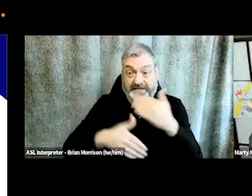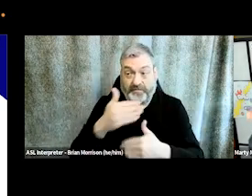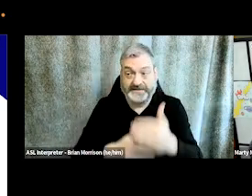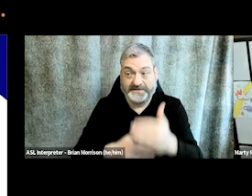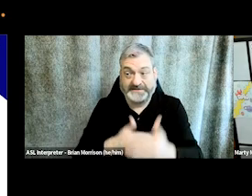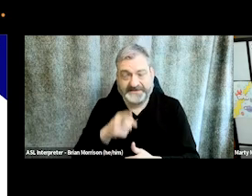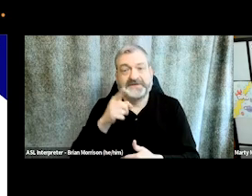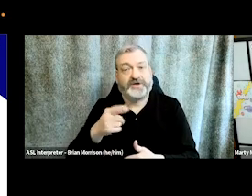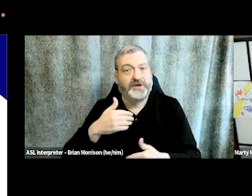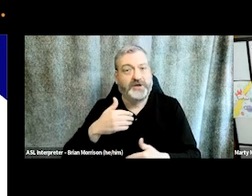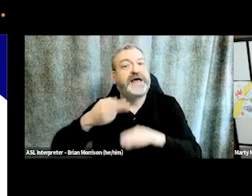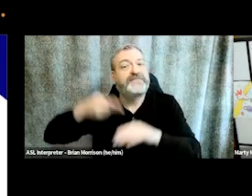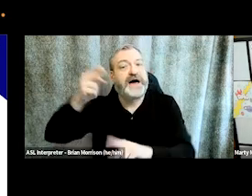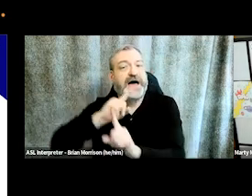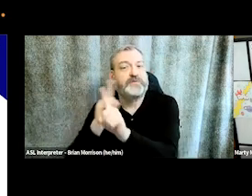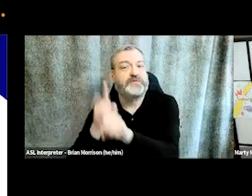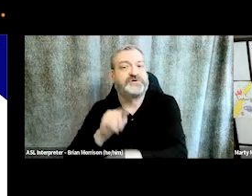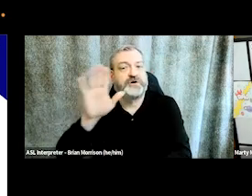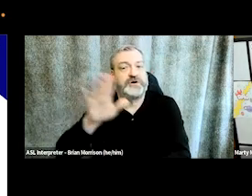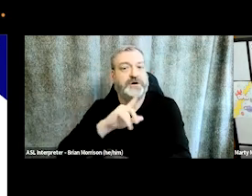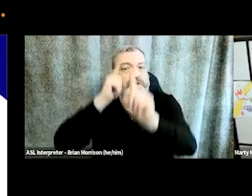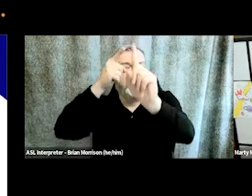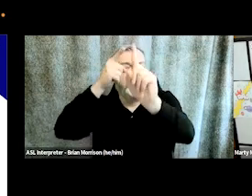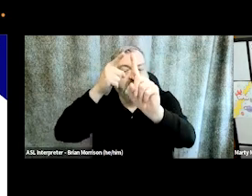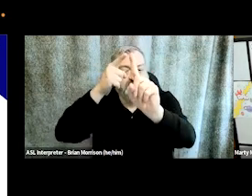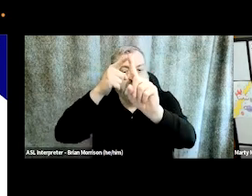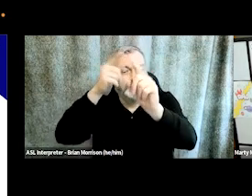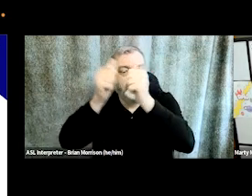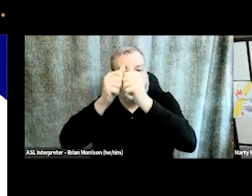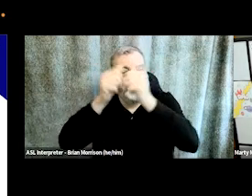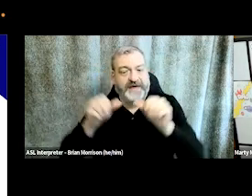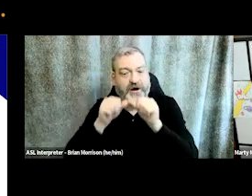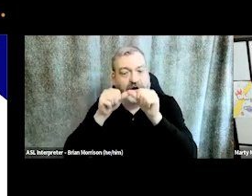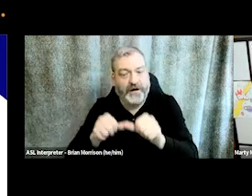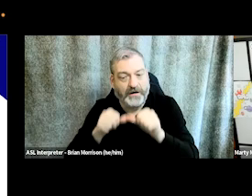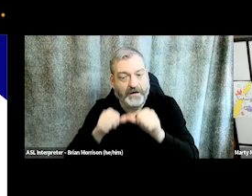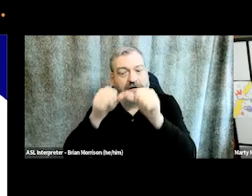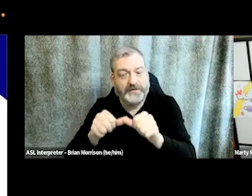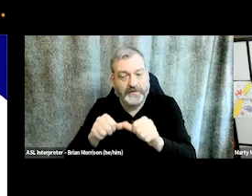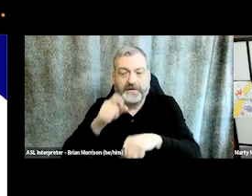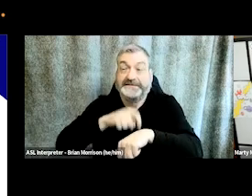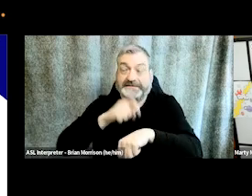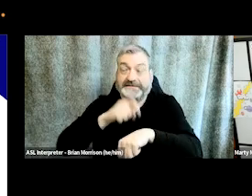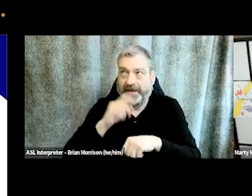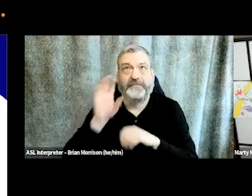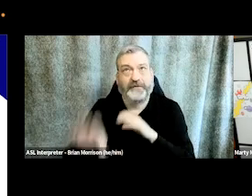on your mission without that ongoing investment in time or money.